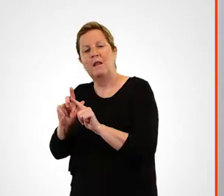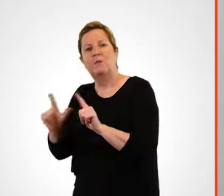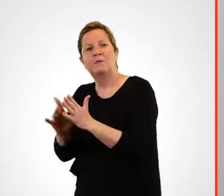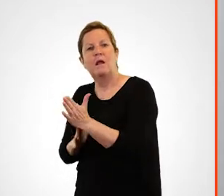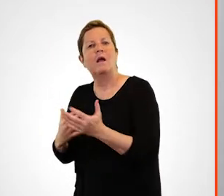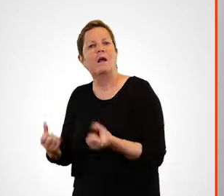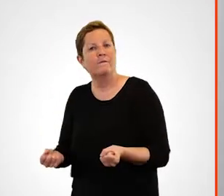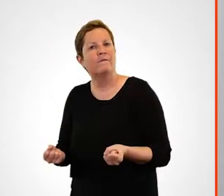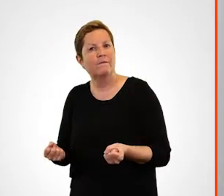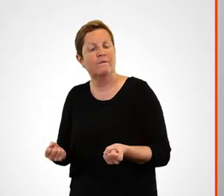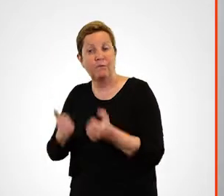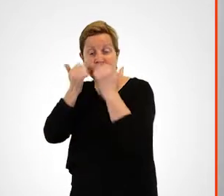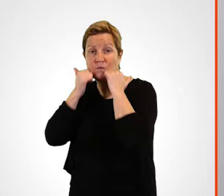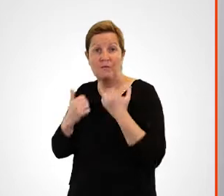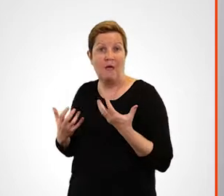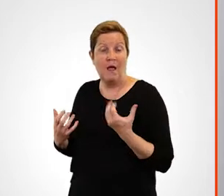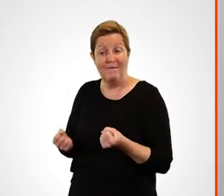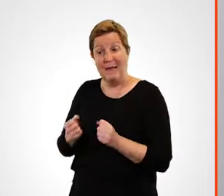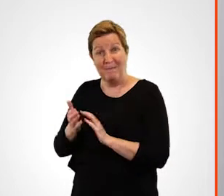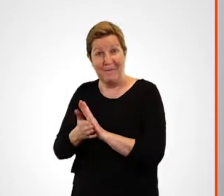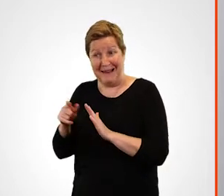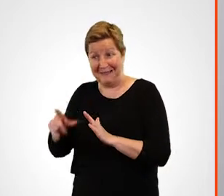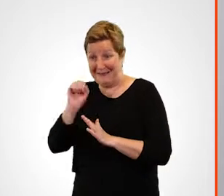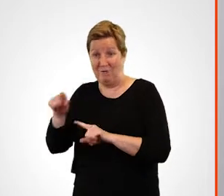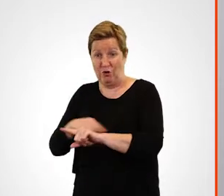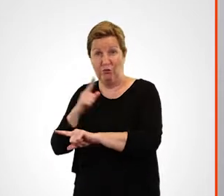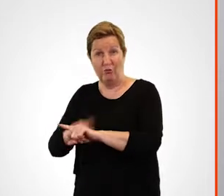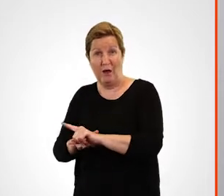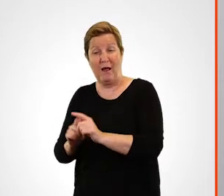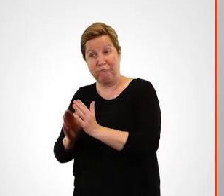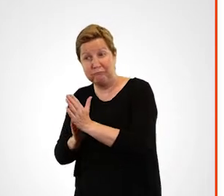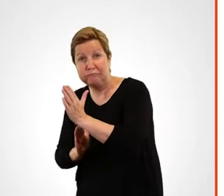This actually can have long-lasting effects.